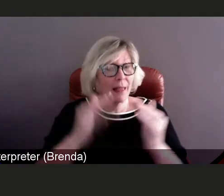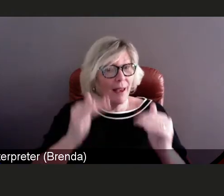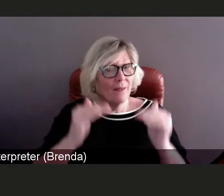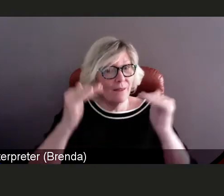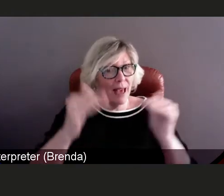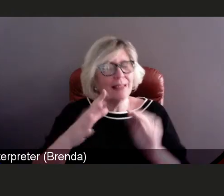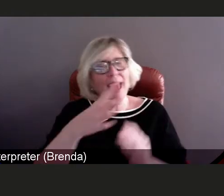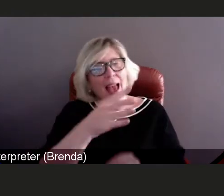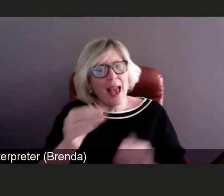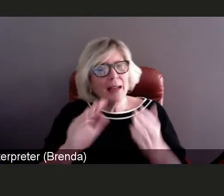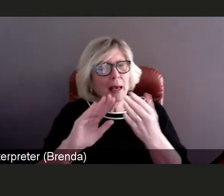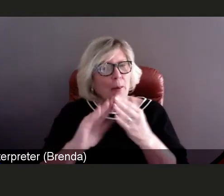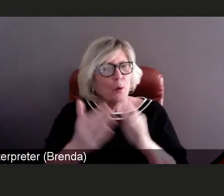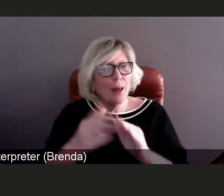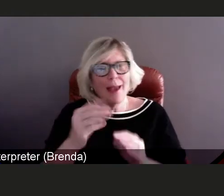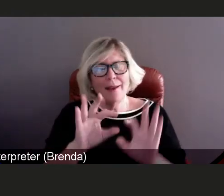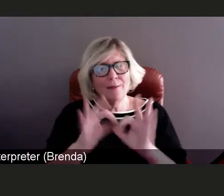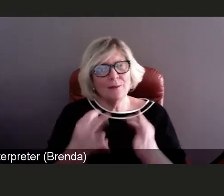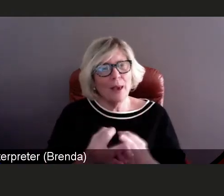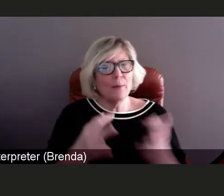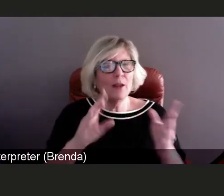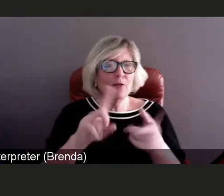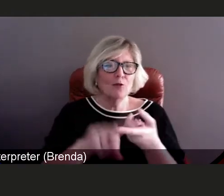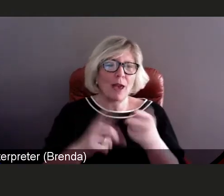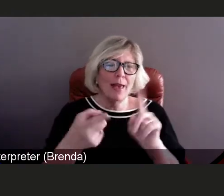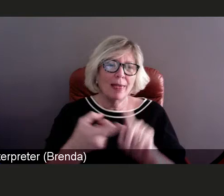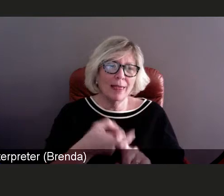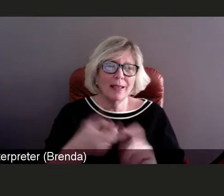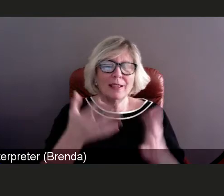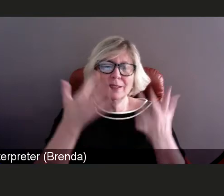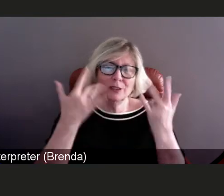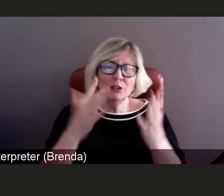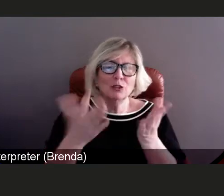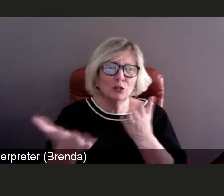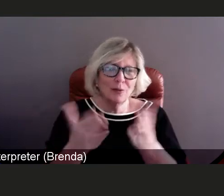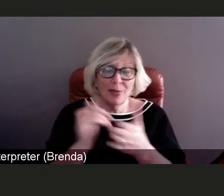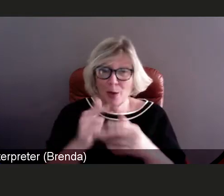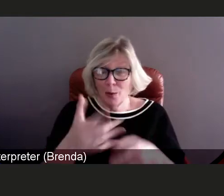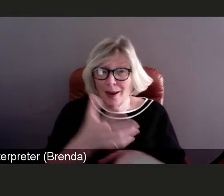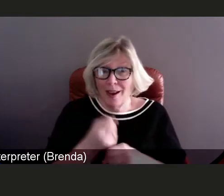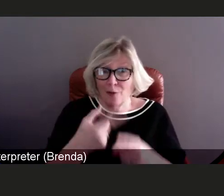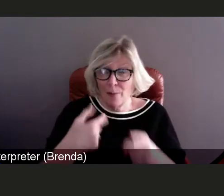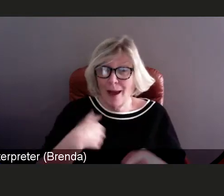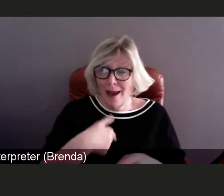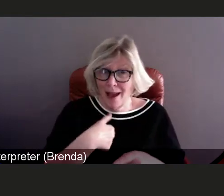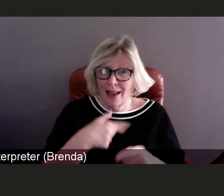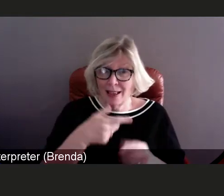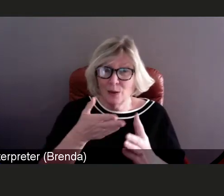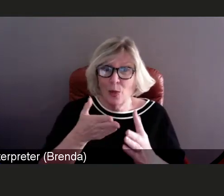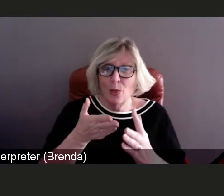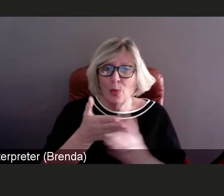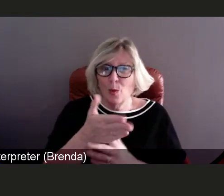and family friendly services that you got from us with the COVID vaccine, with the COVID pandemic